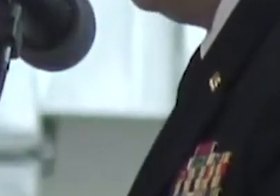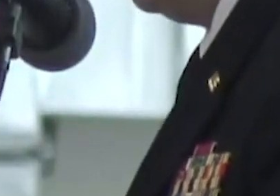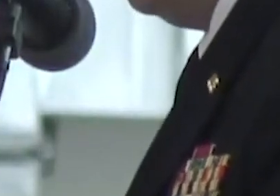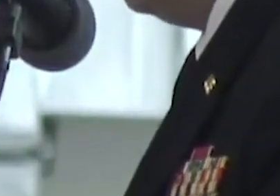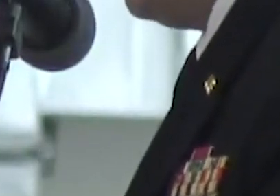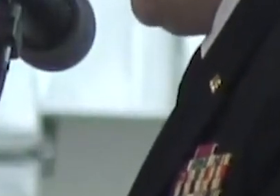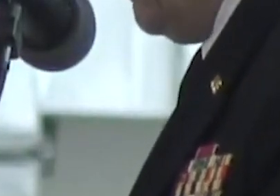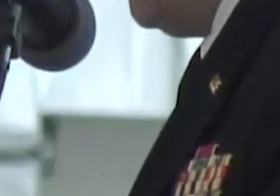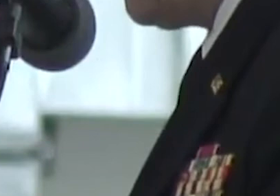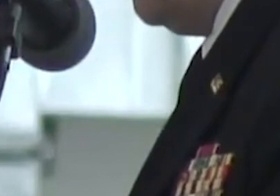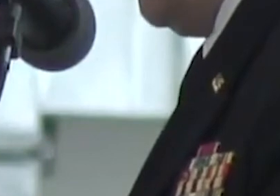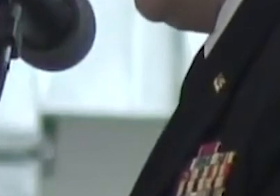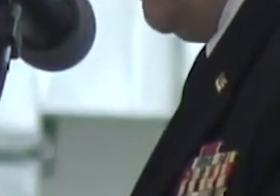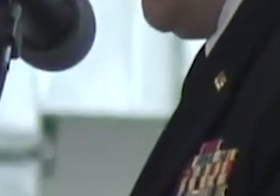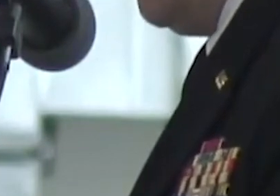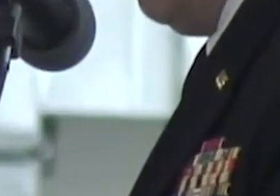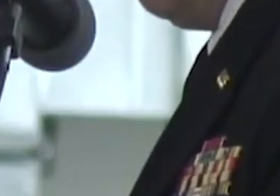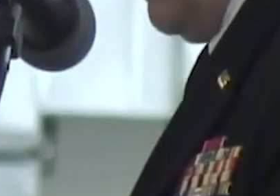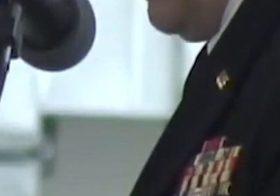not easily attainable rank